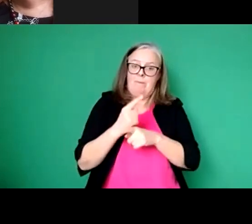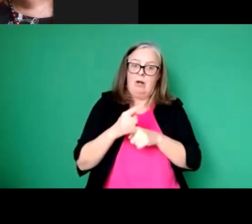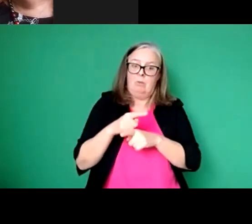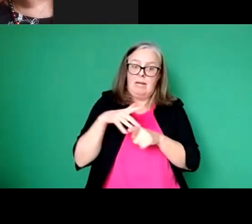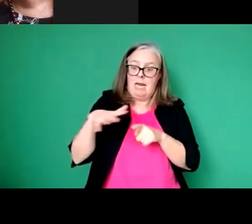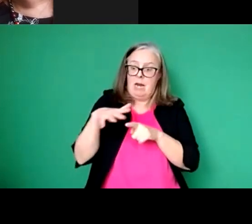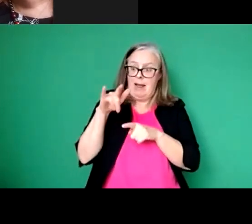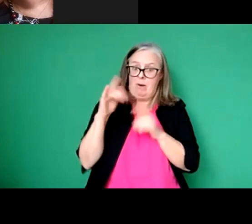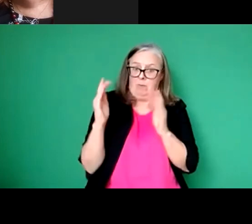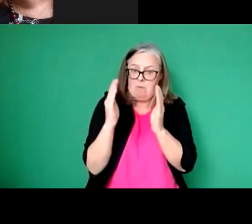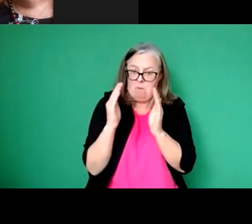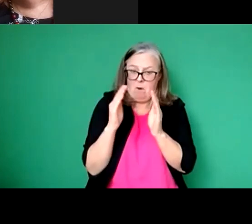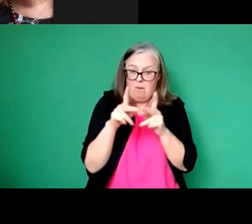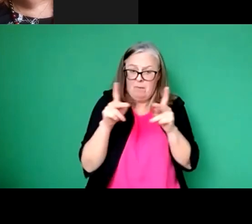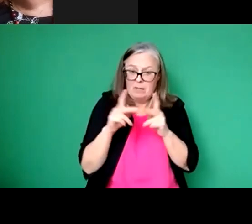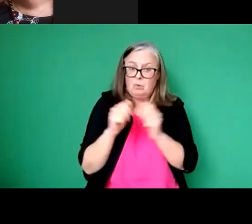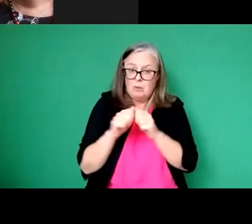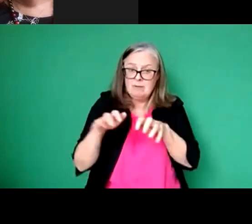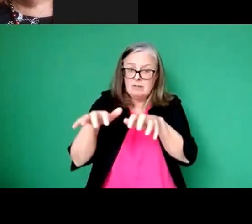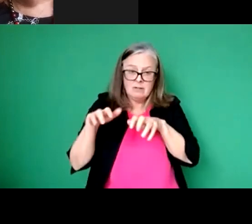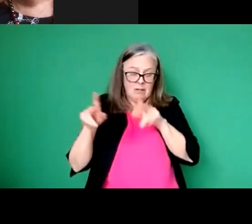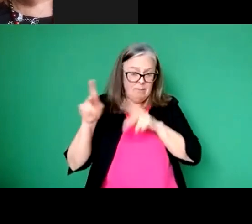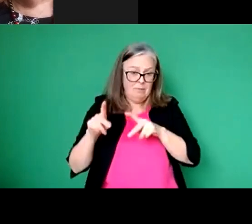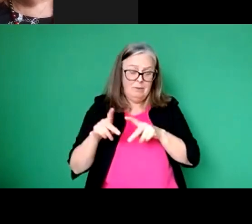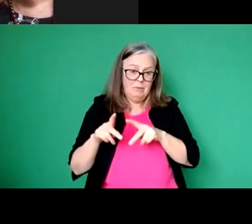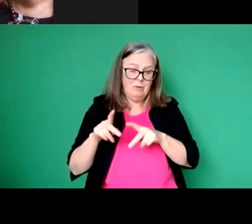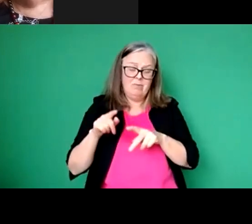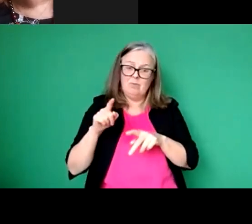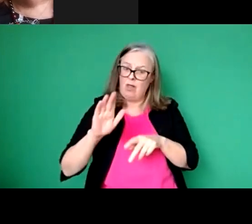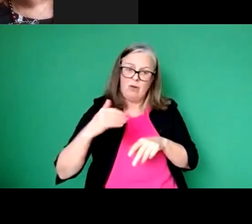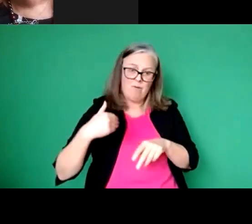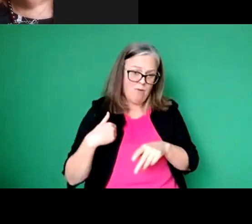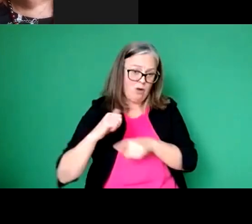feel is that when you put people put animals in these situations when they haven't been trained